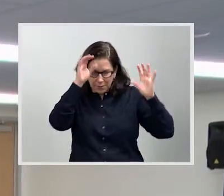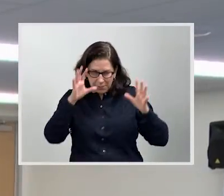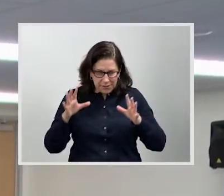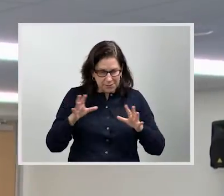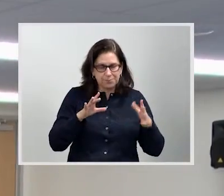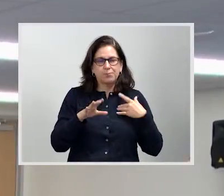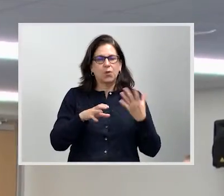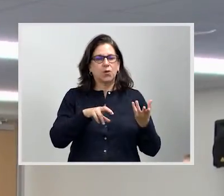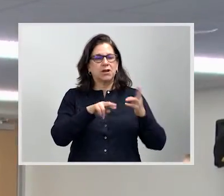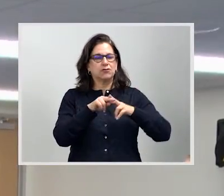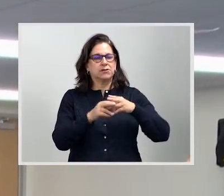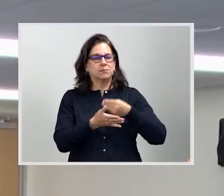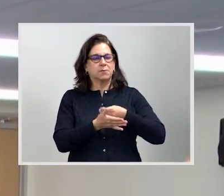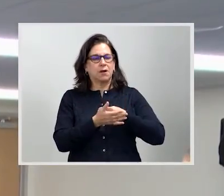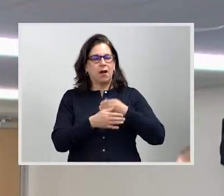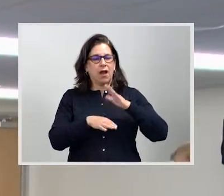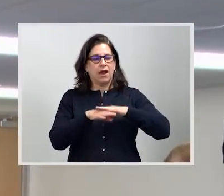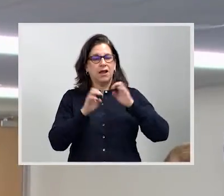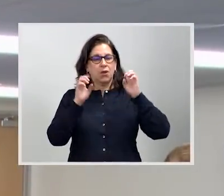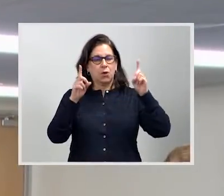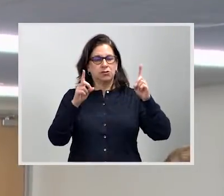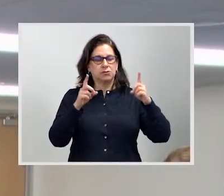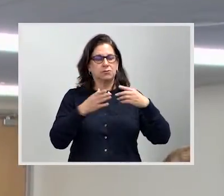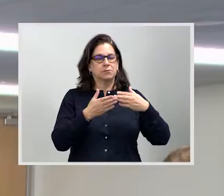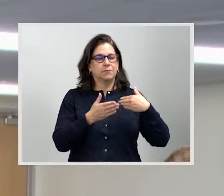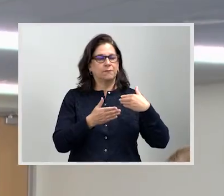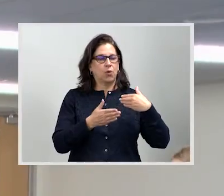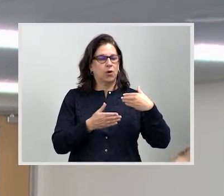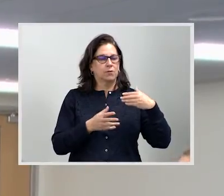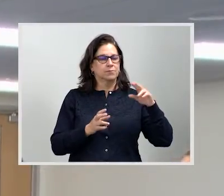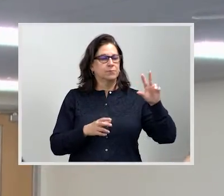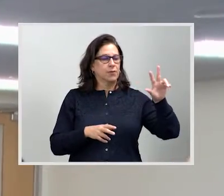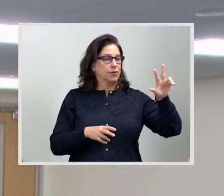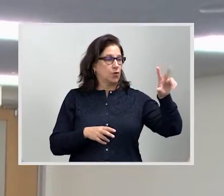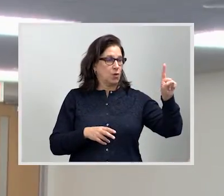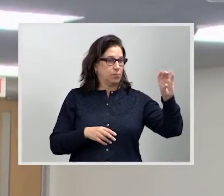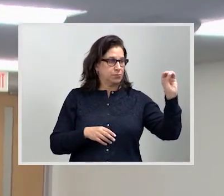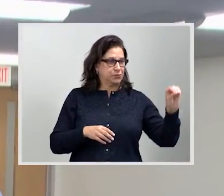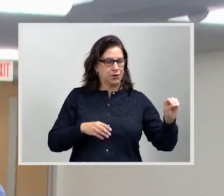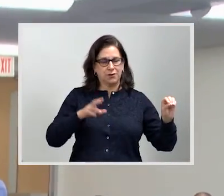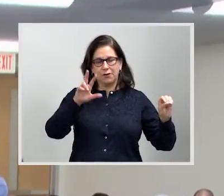WE WOULD LOVE TO SEE AN INCREASE FROM 2.5% TO 4% IN JOBS AND ECONOMIC OPPORTUNITY.